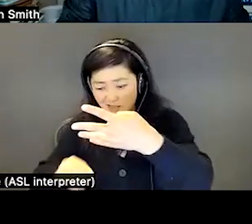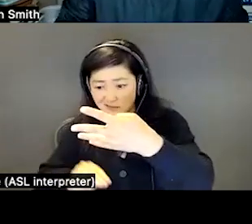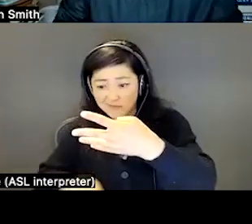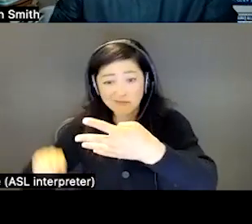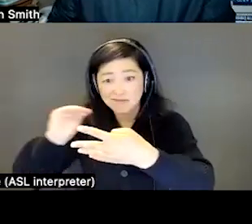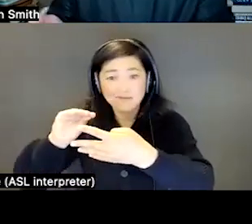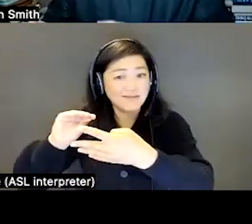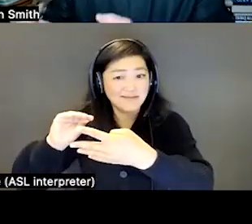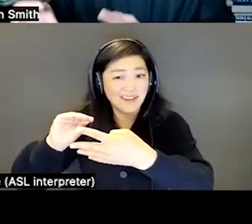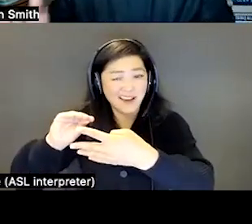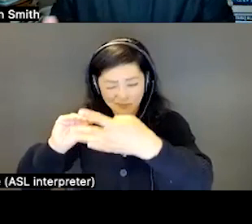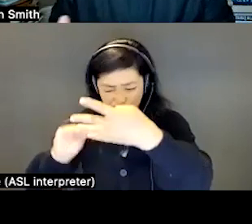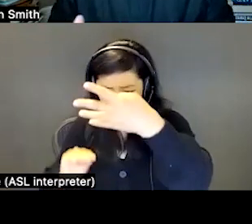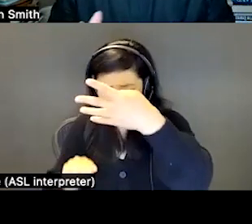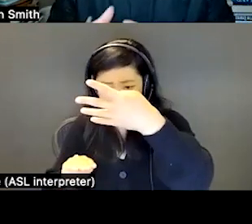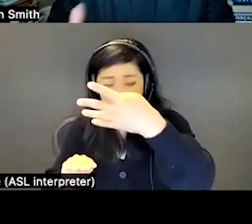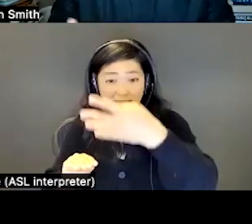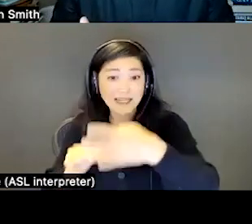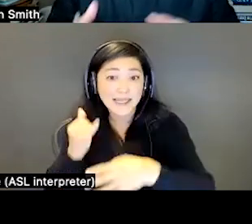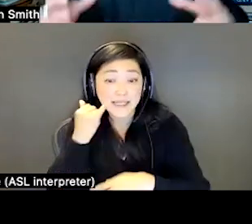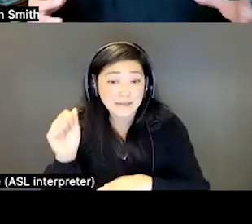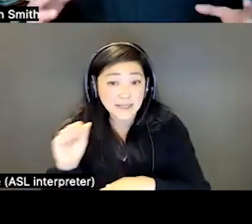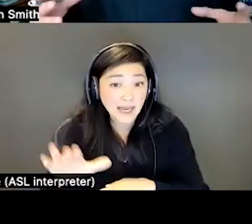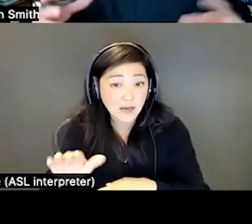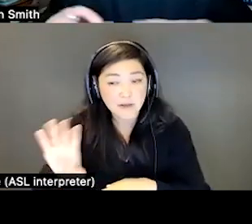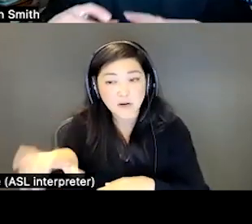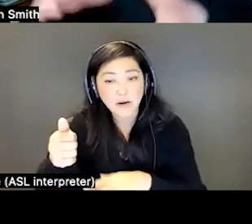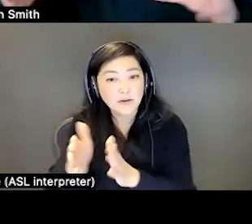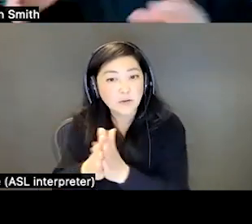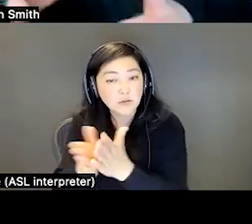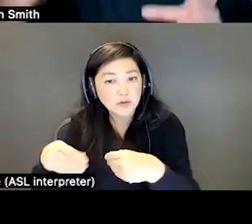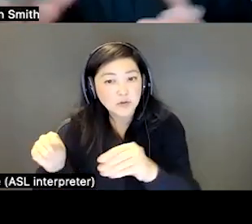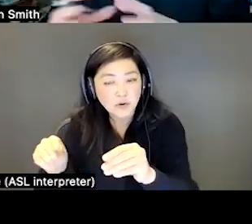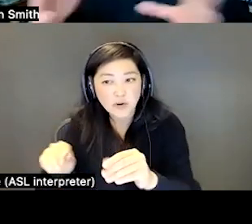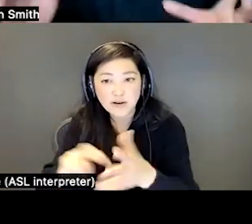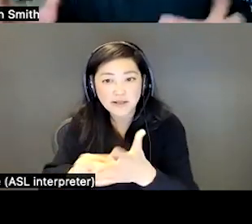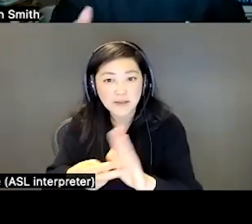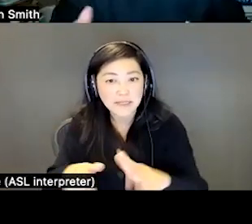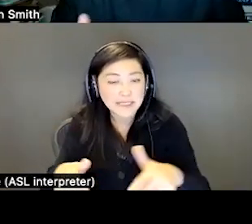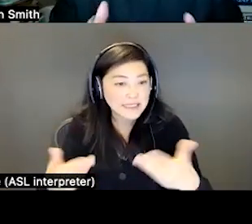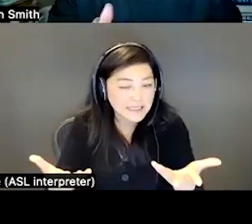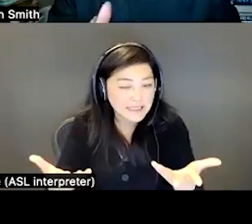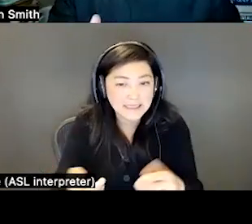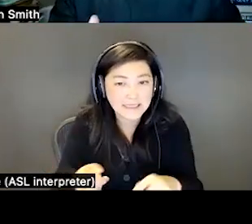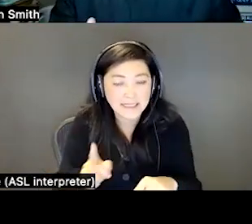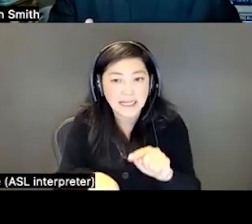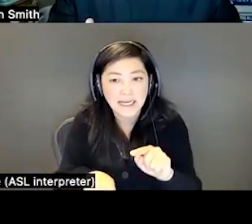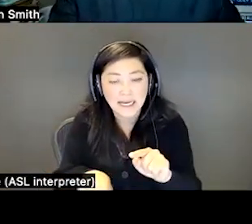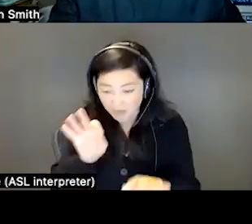Amazon or anyone else, aren't able to fill a new bucket or a new lens, if you like, on that data.